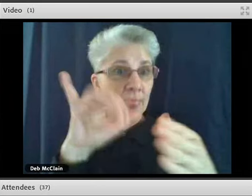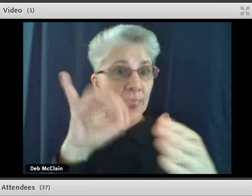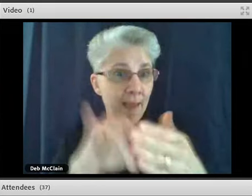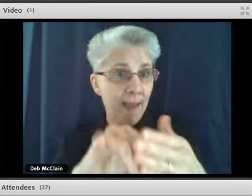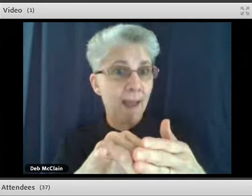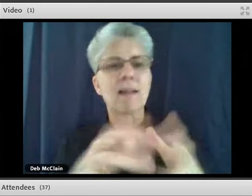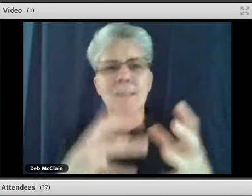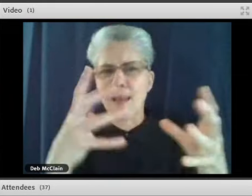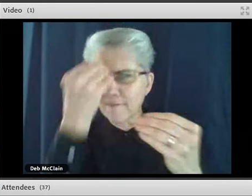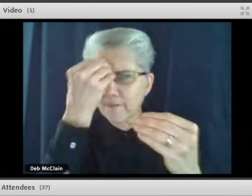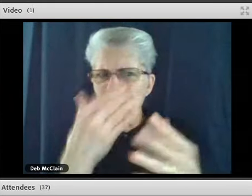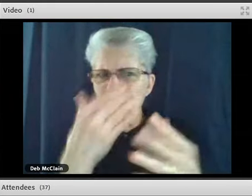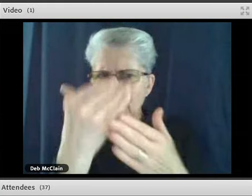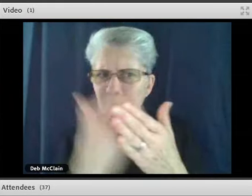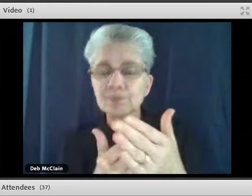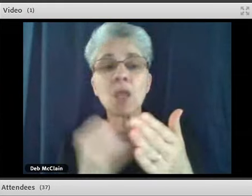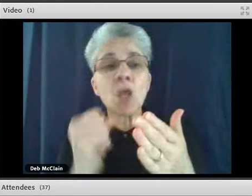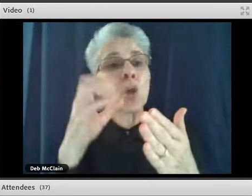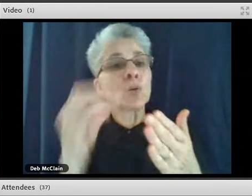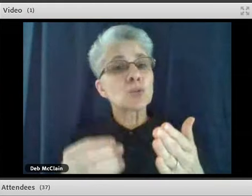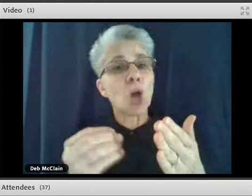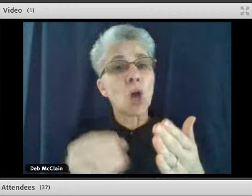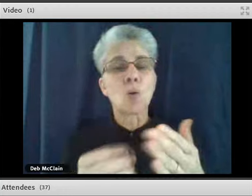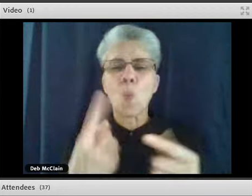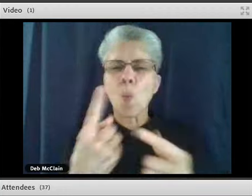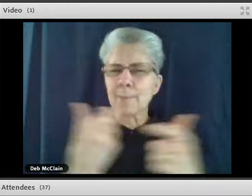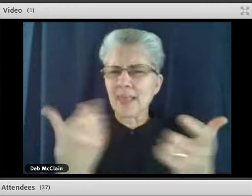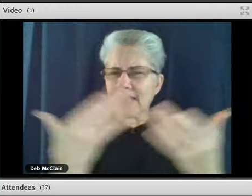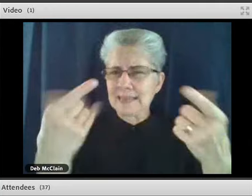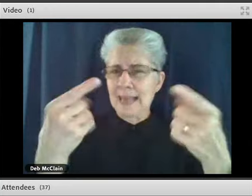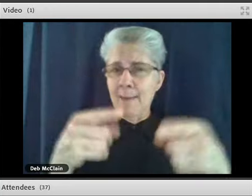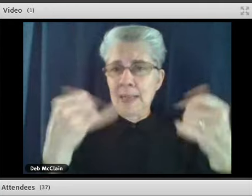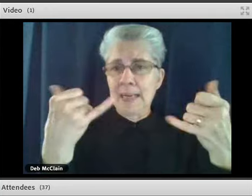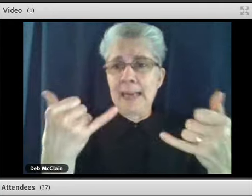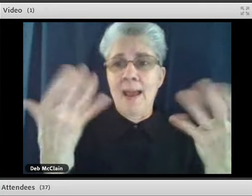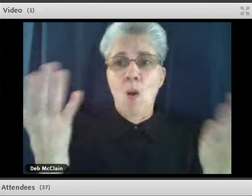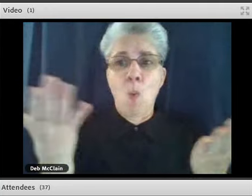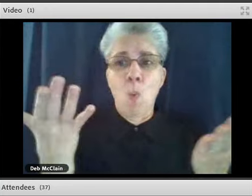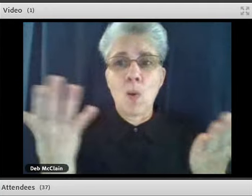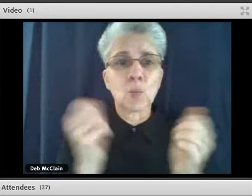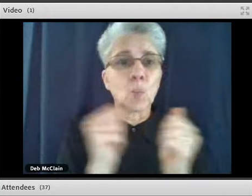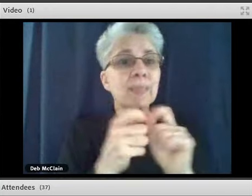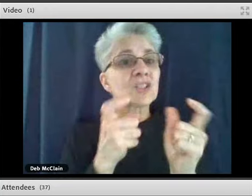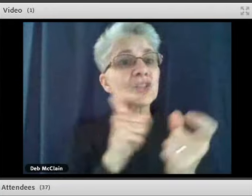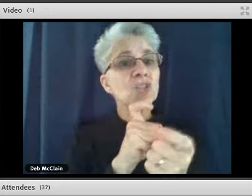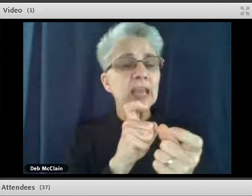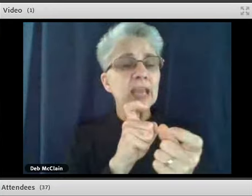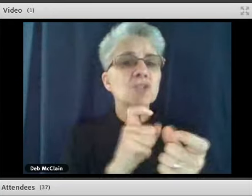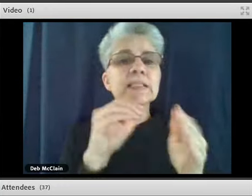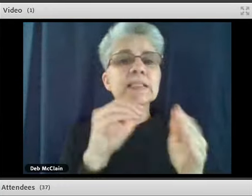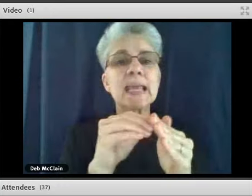about how to do all this. So, one of the big things that's happening now is that,